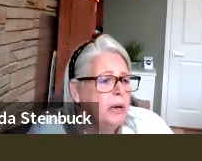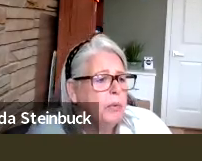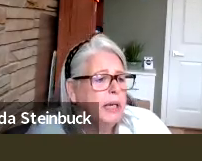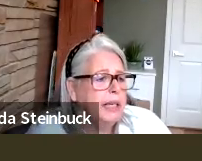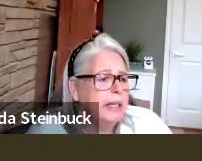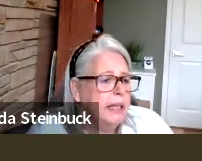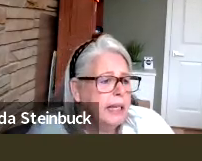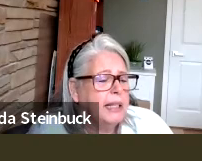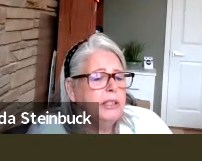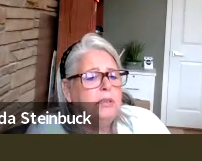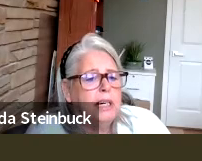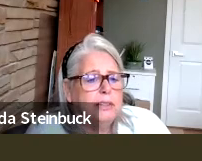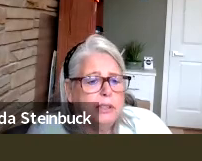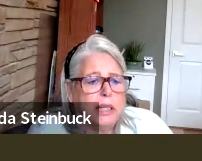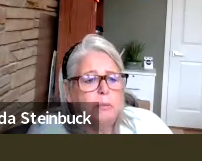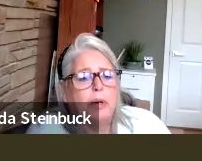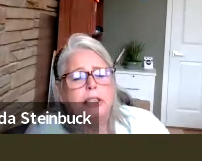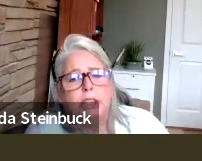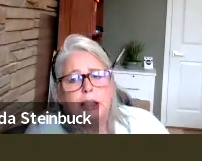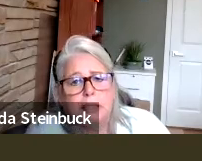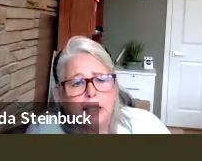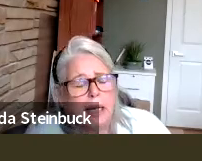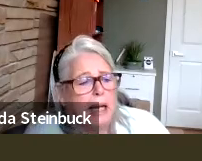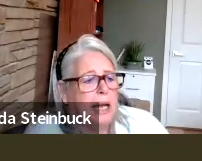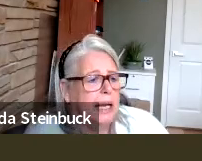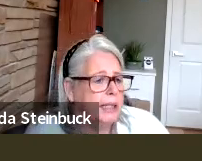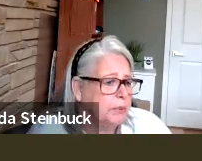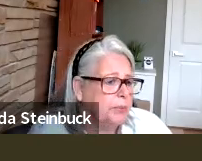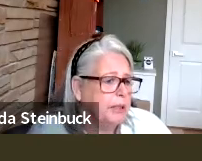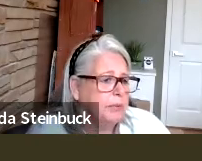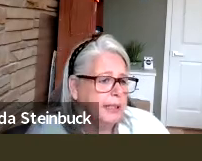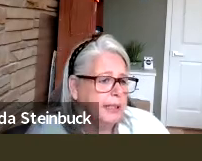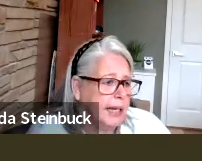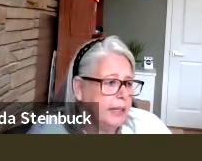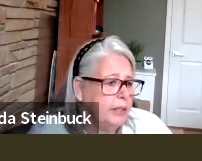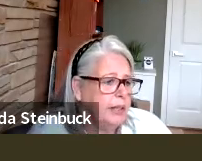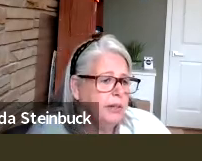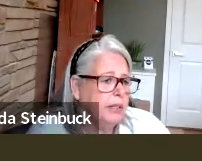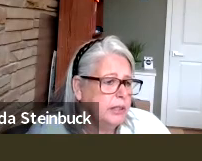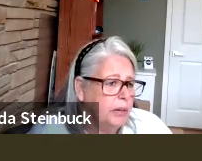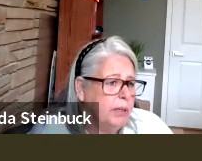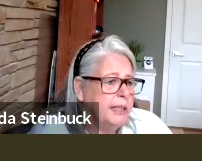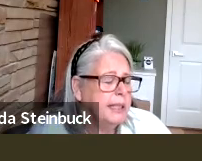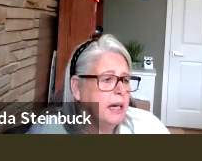I know that we switched out Columbus day for Juneteenth.